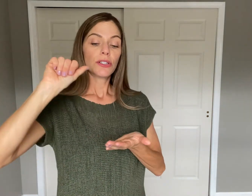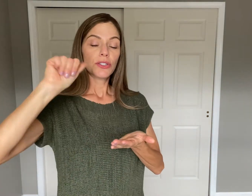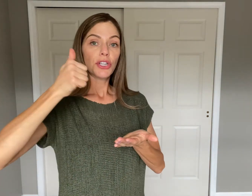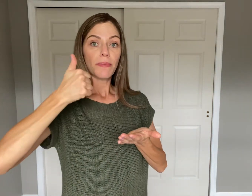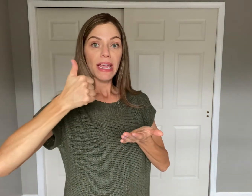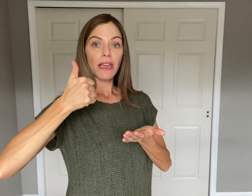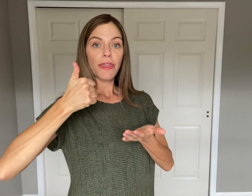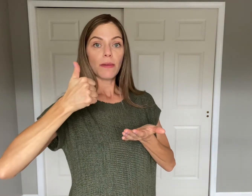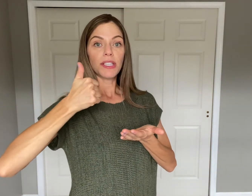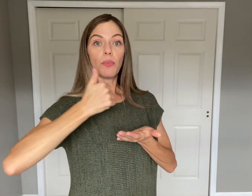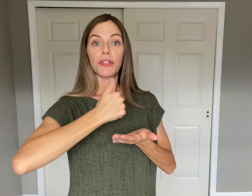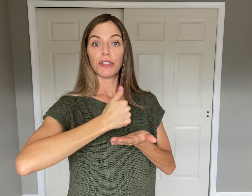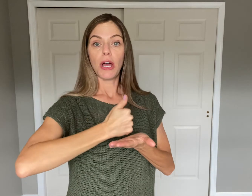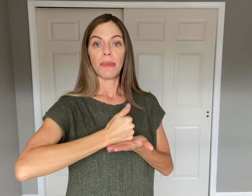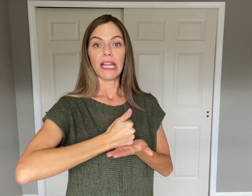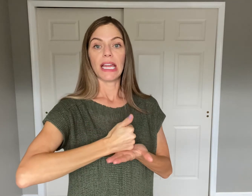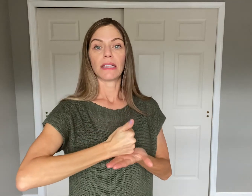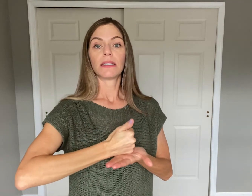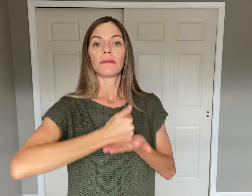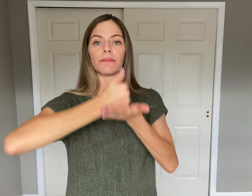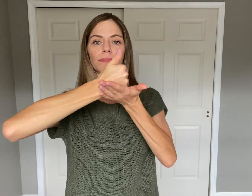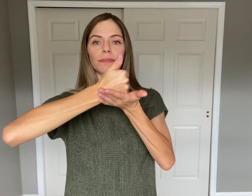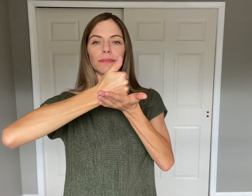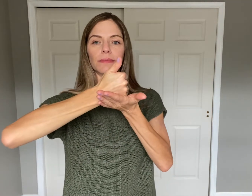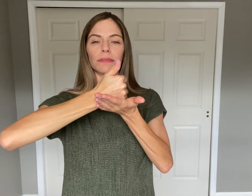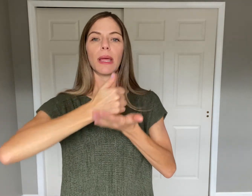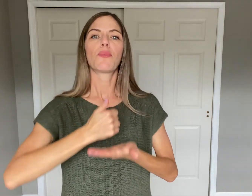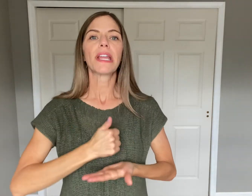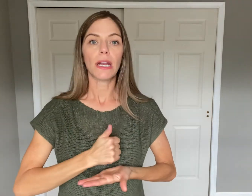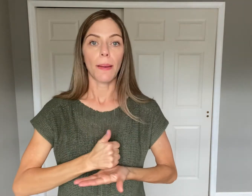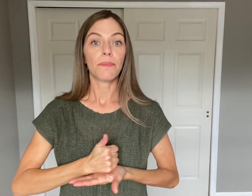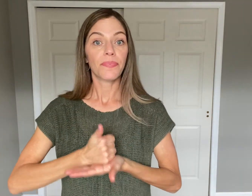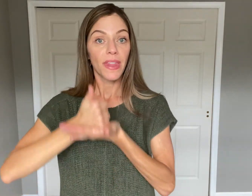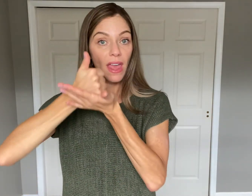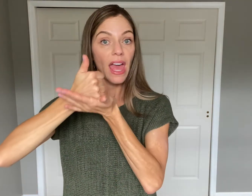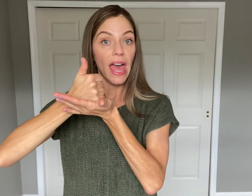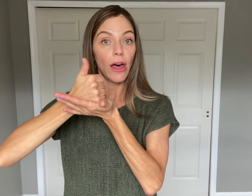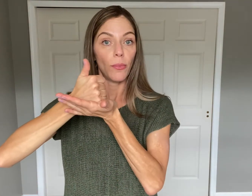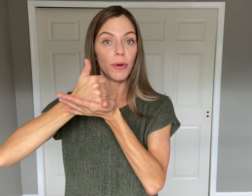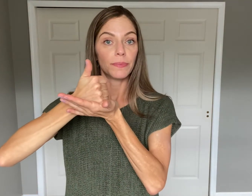So you're making a thumbs up with your dominant hand - bring it up. "Help"